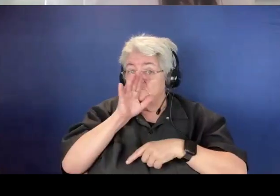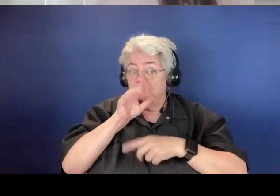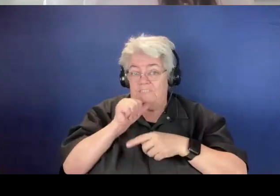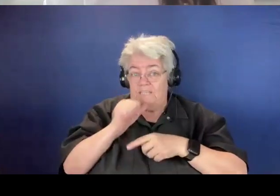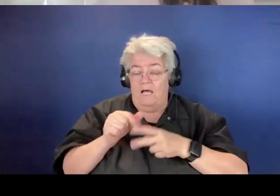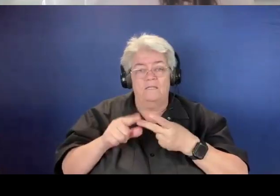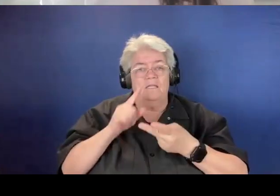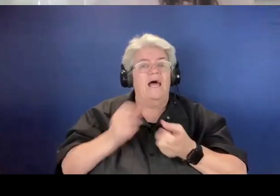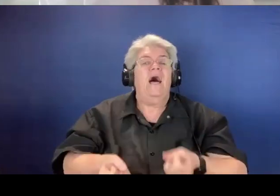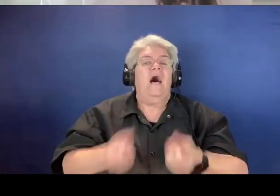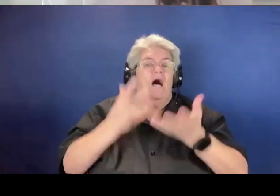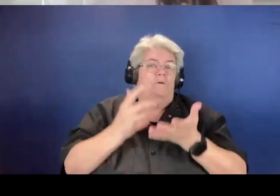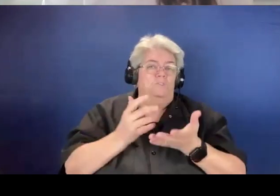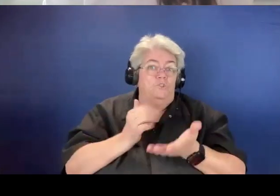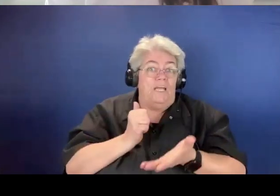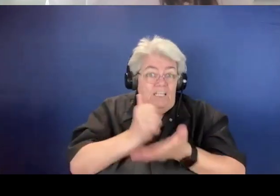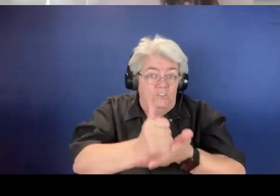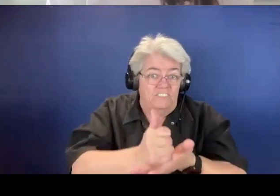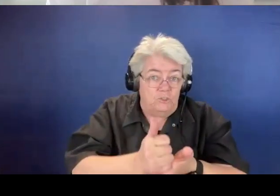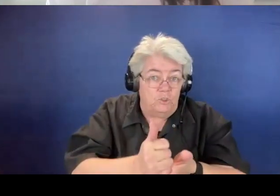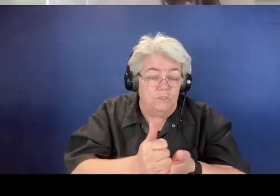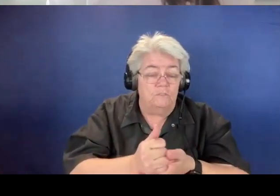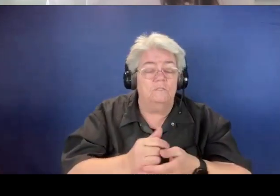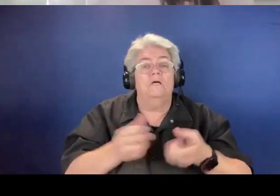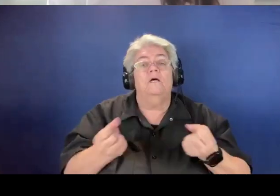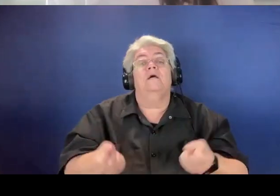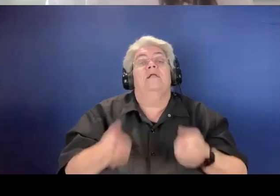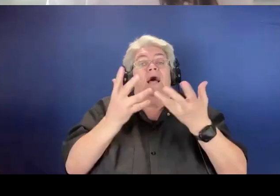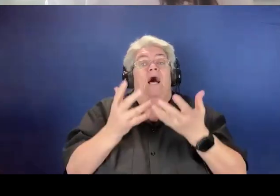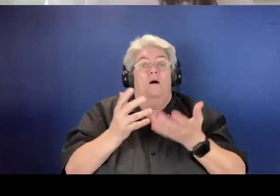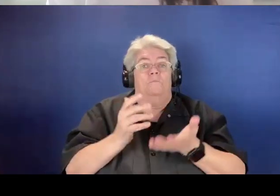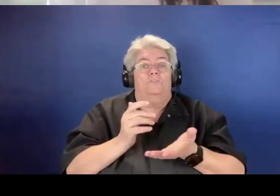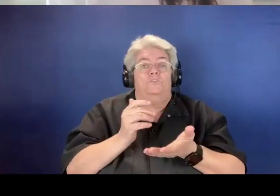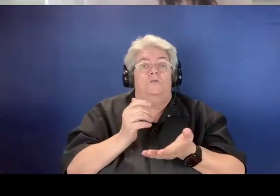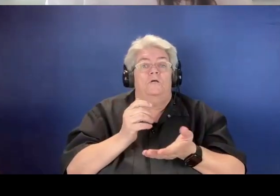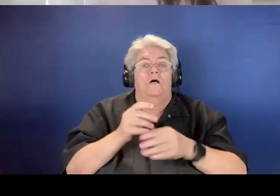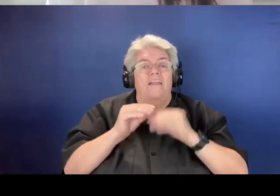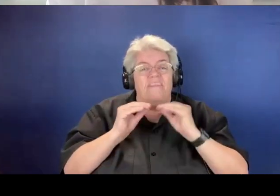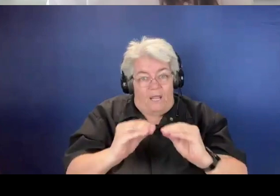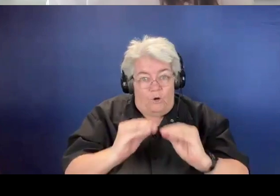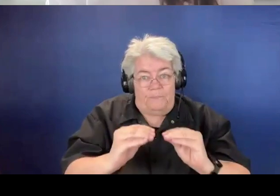The children in many of the studies that we reviewed received intensive auditory